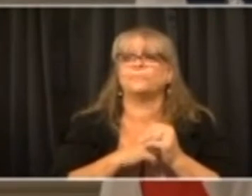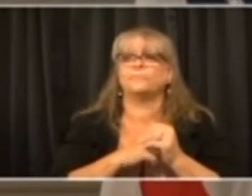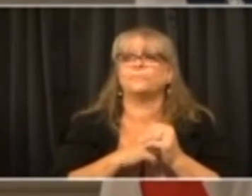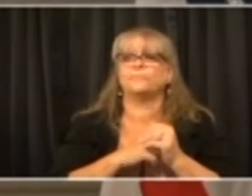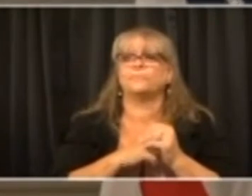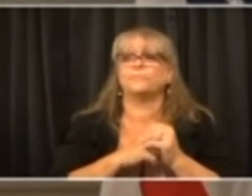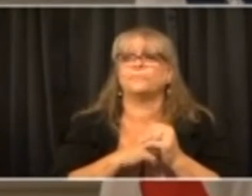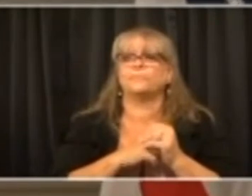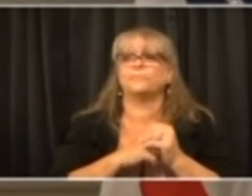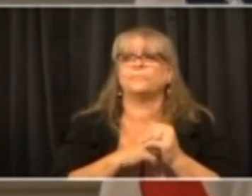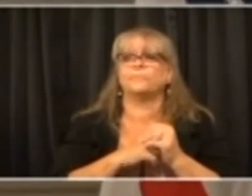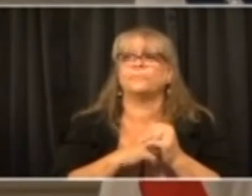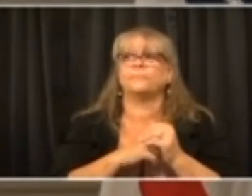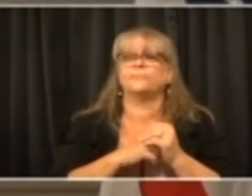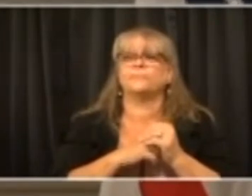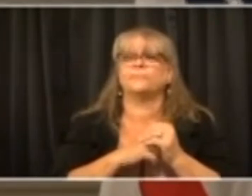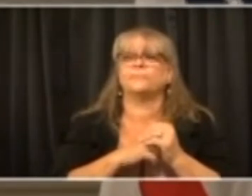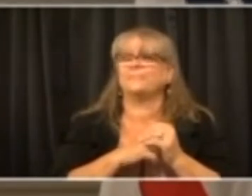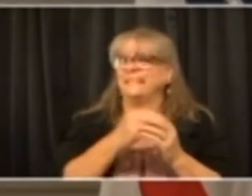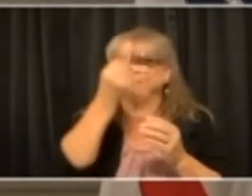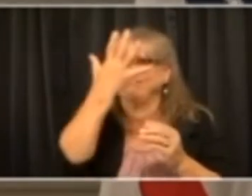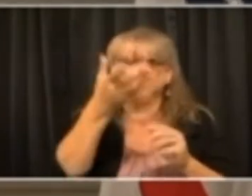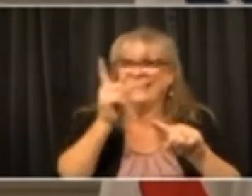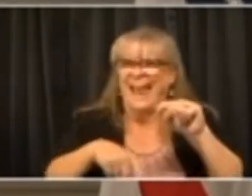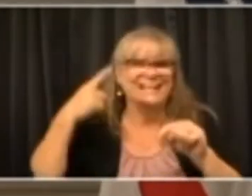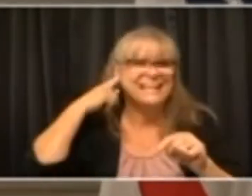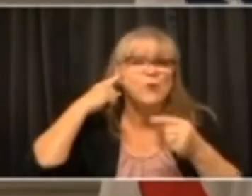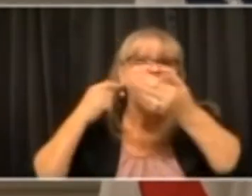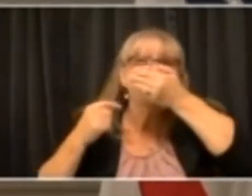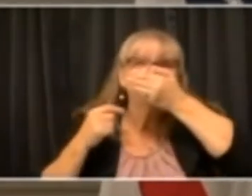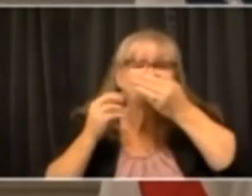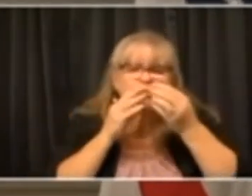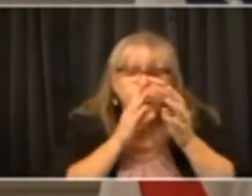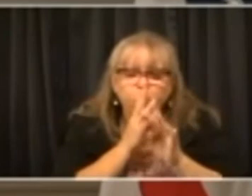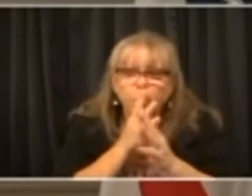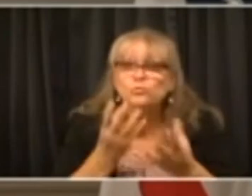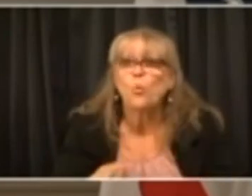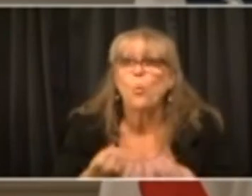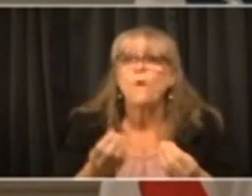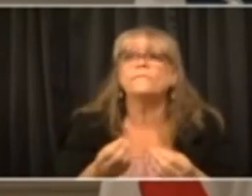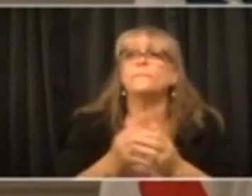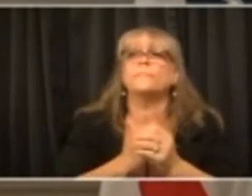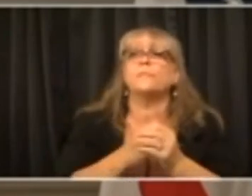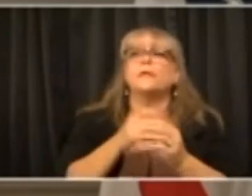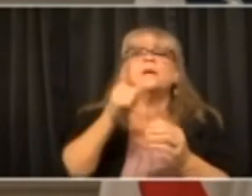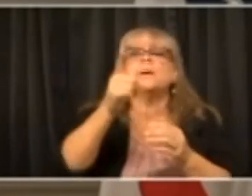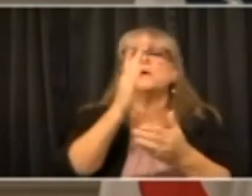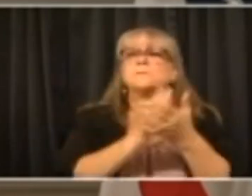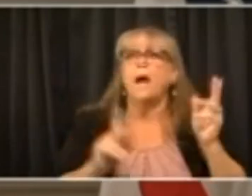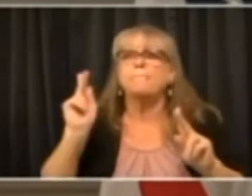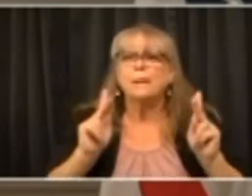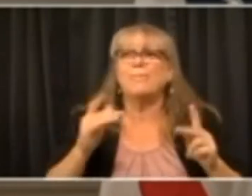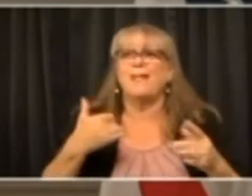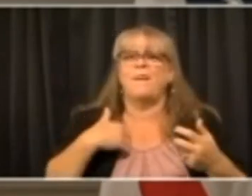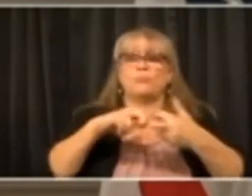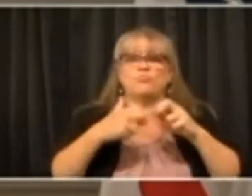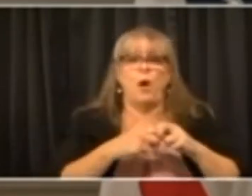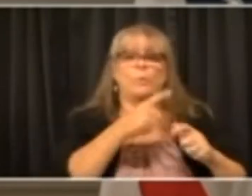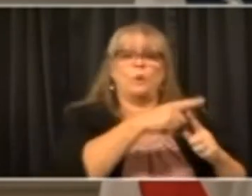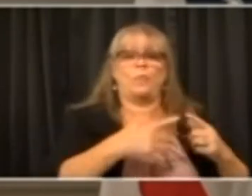and as we know many of these symptoms also overlap with what is seen in covid19 illness you may be wondering if your symptoms